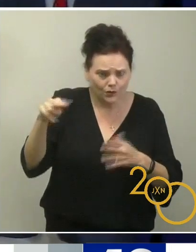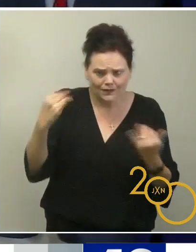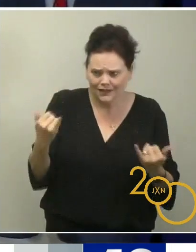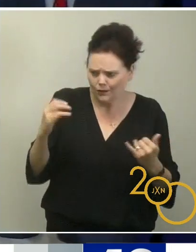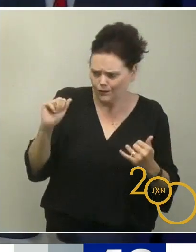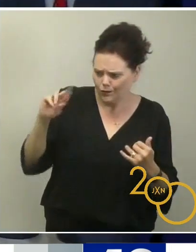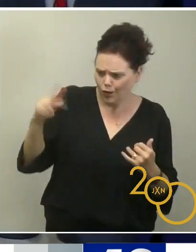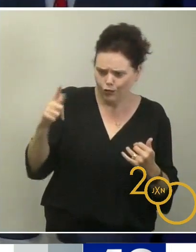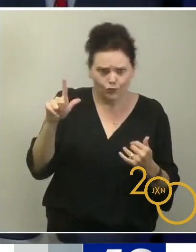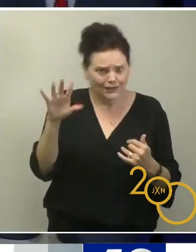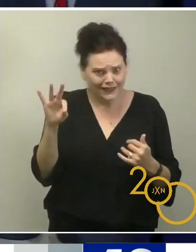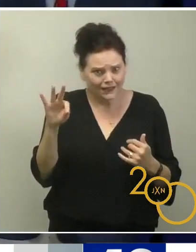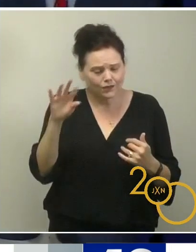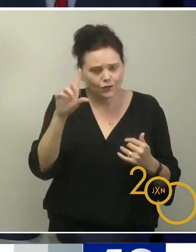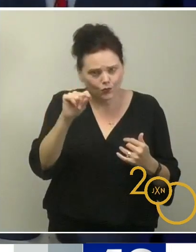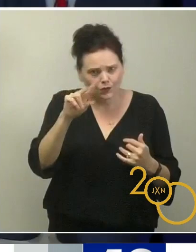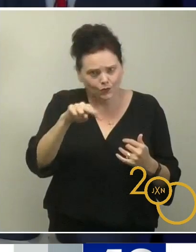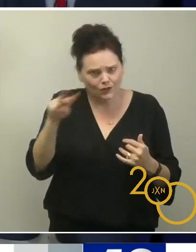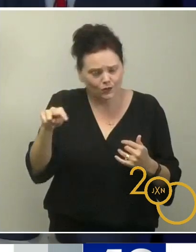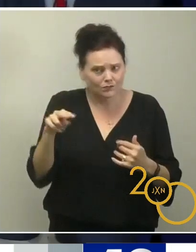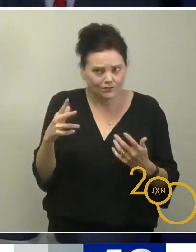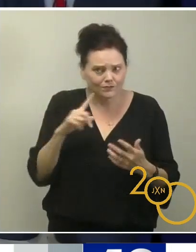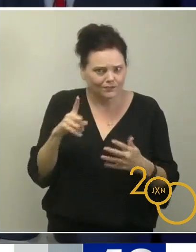BOIL WATER NOTICES. OVERSEE THE BOIL WATER NOTICE